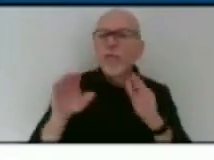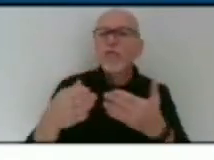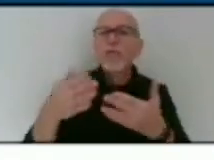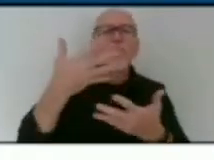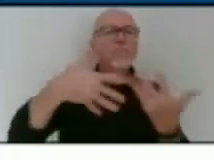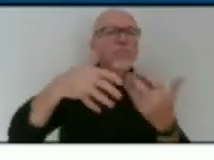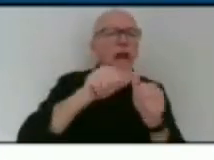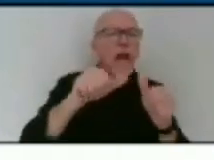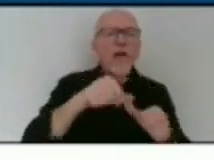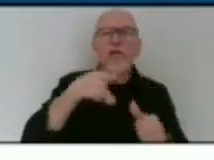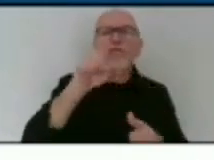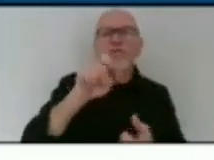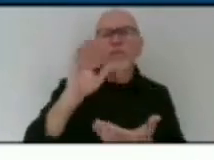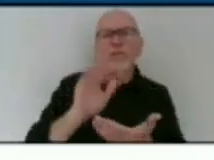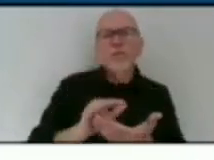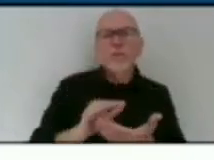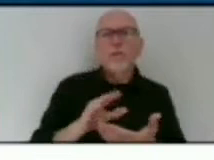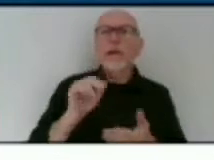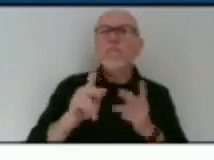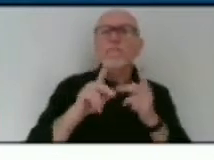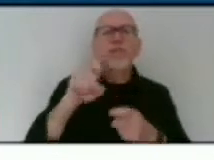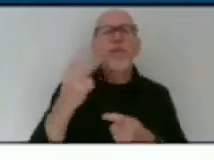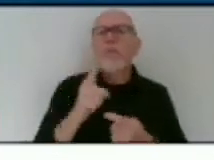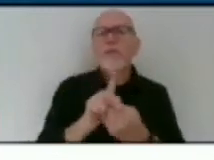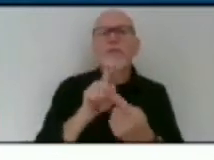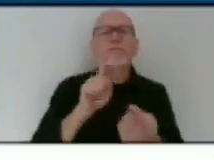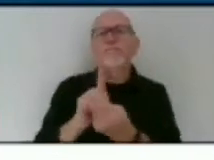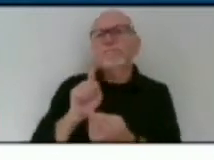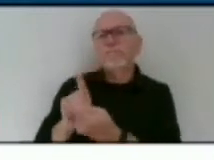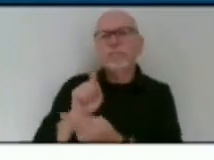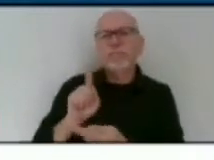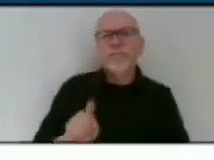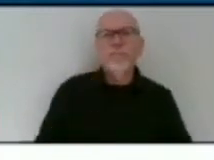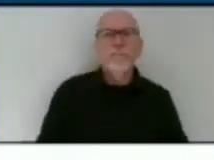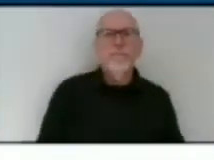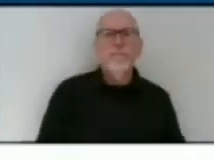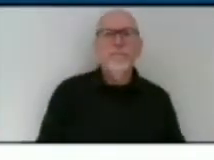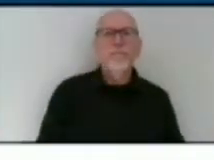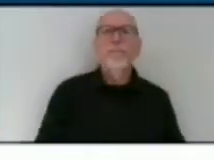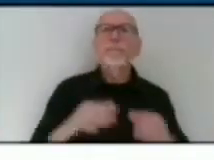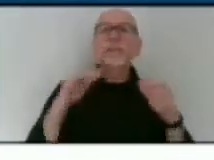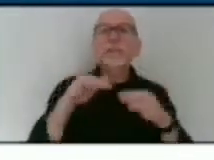should always be socially distanced. Attendance at winter Indoor K through